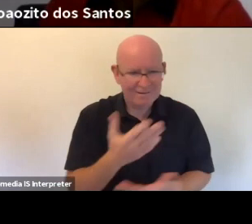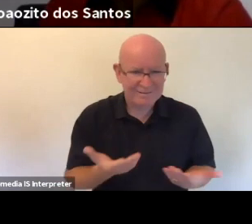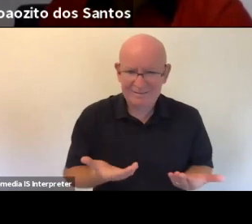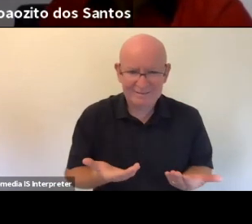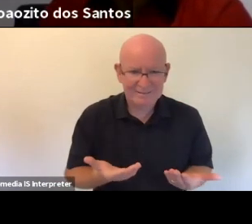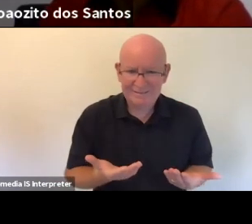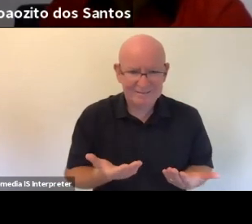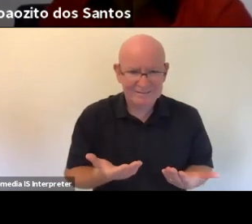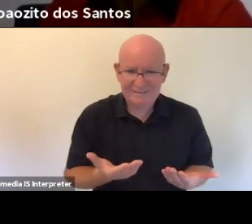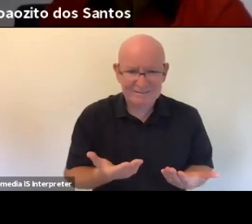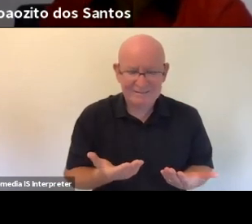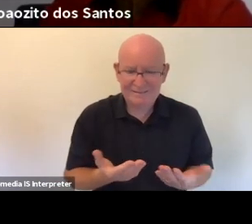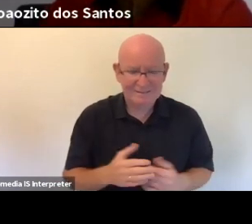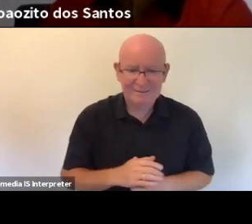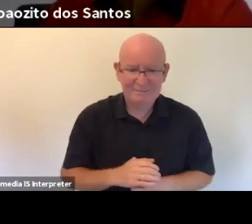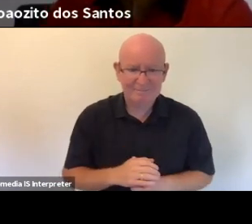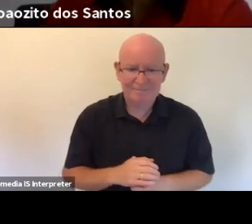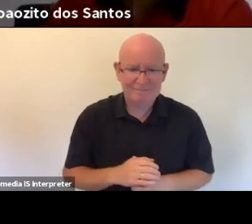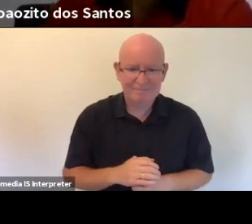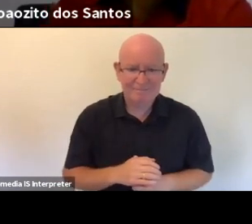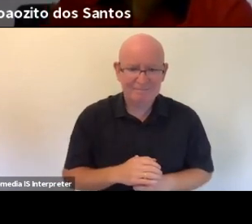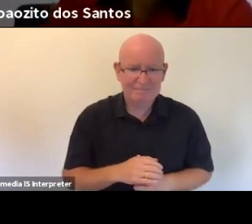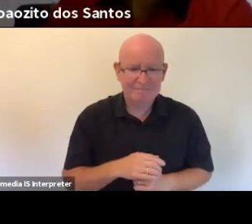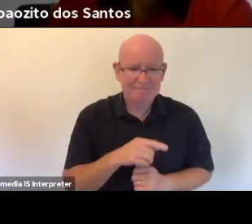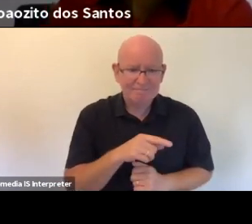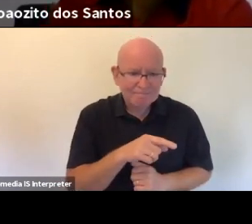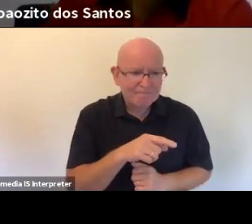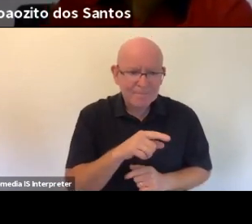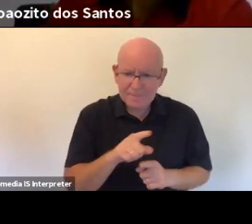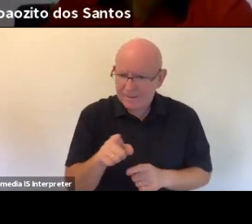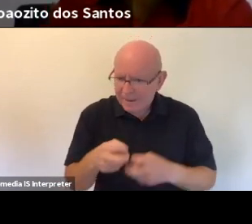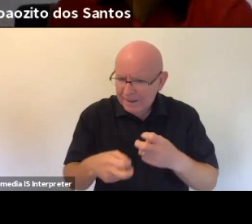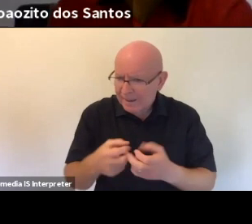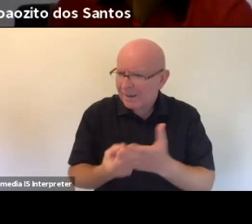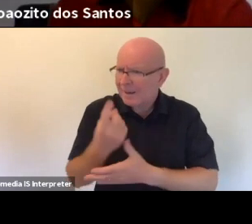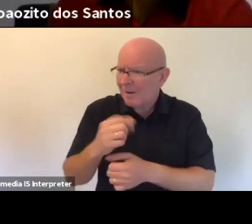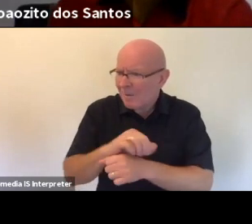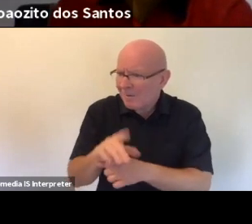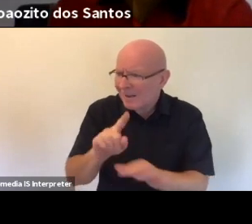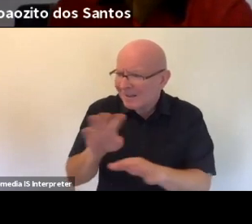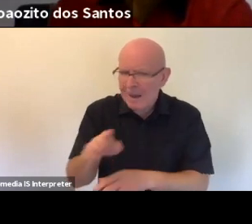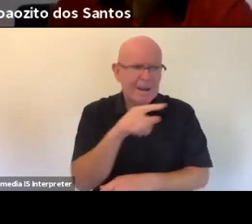So, no increase value of coverage of the disability pension and elderly,